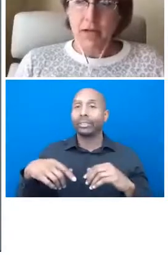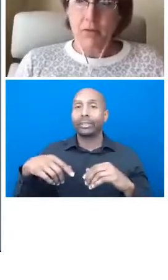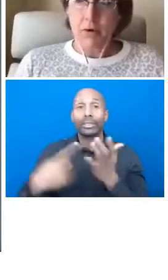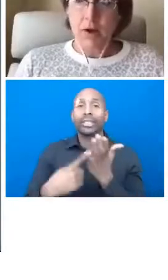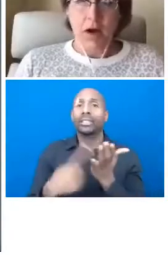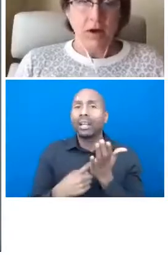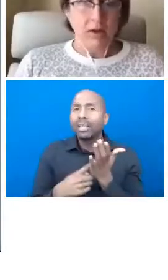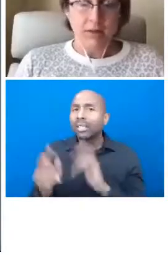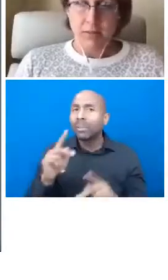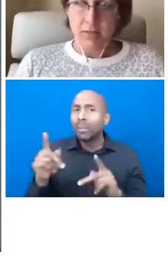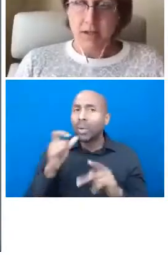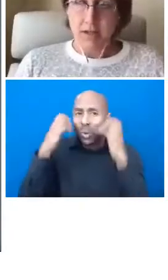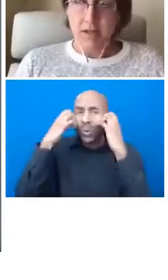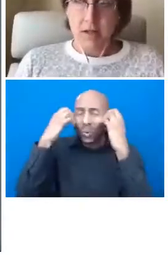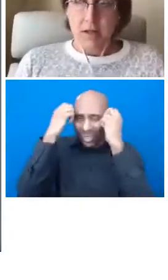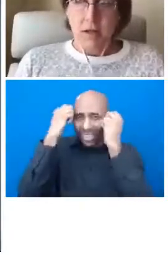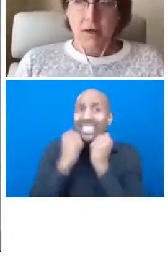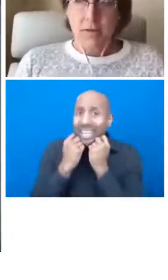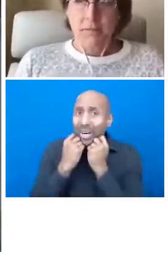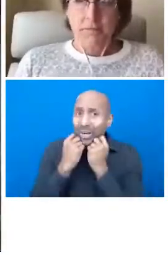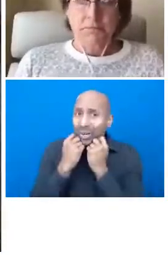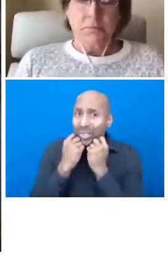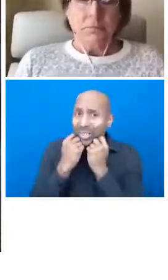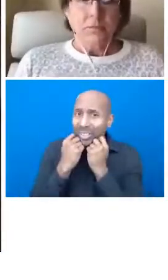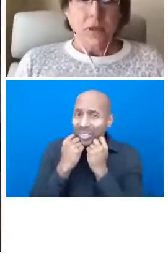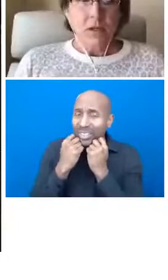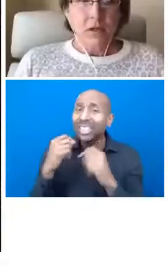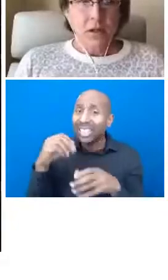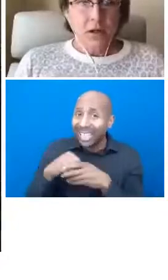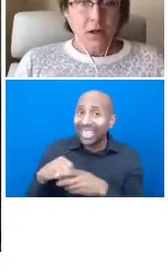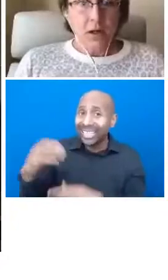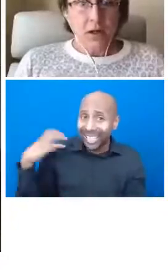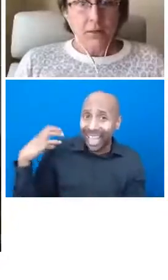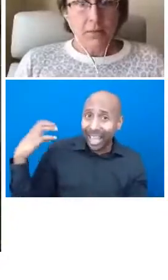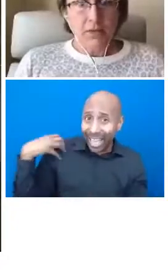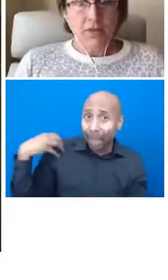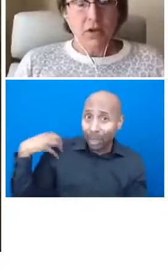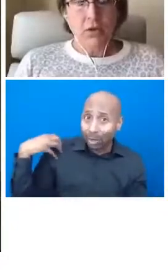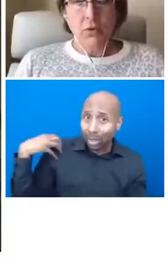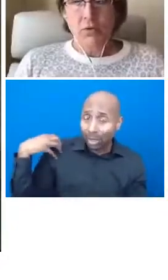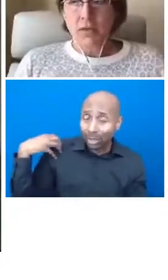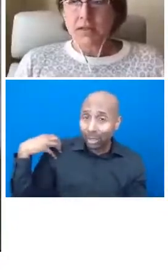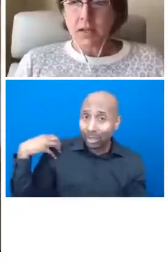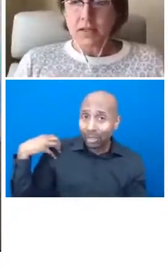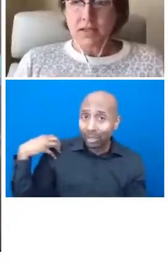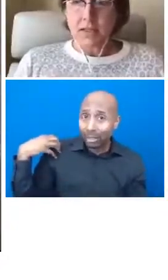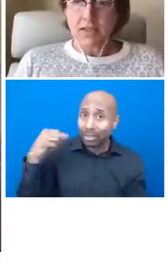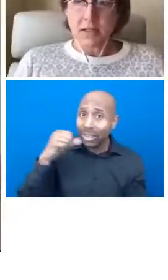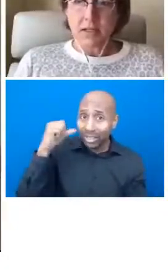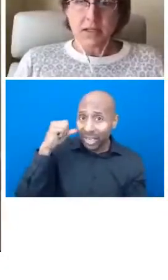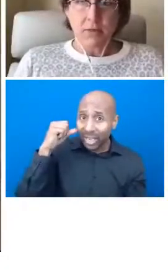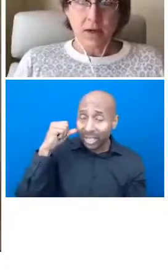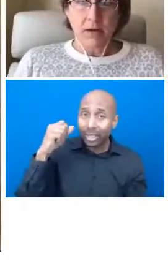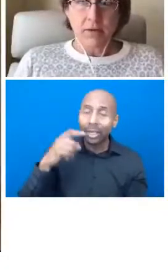night were not ziptied. Jeffrey: Right.